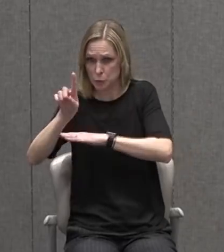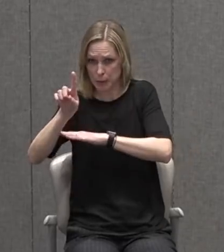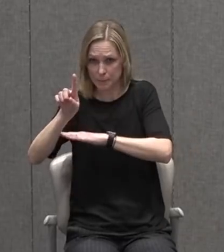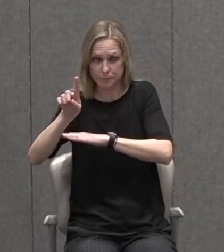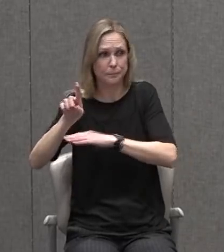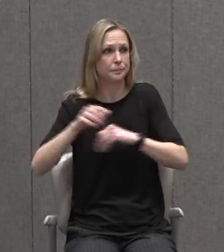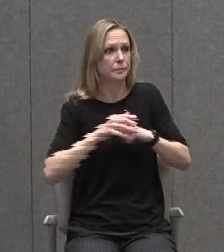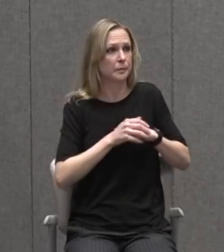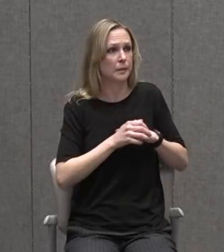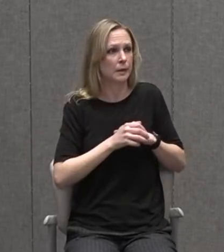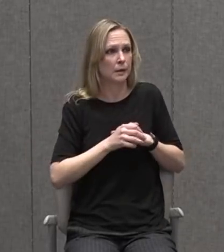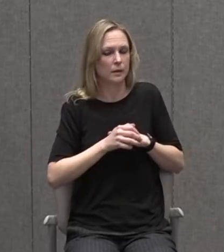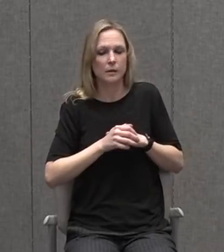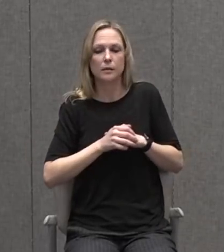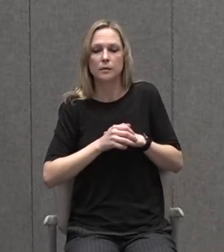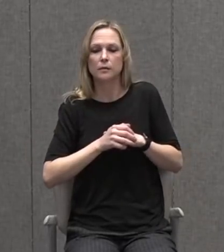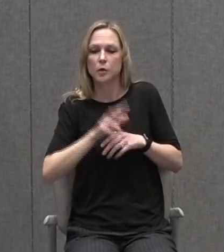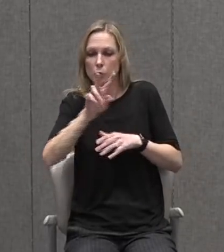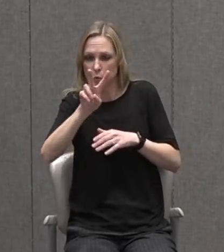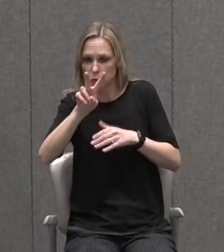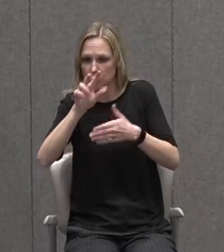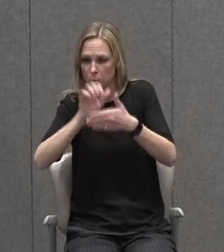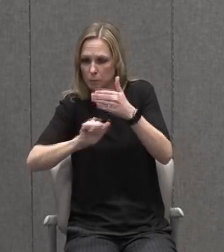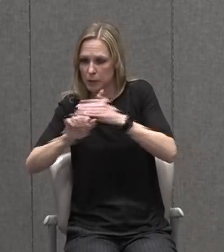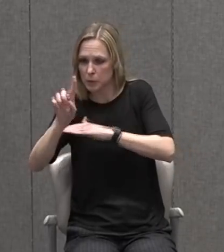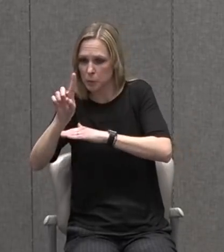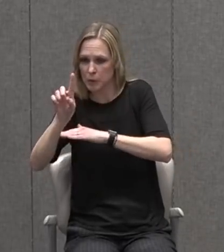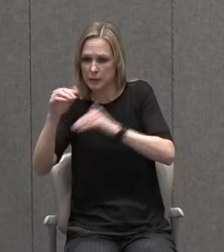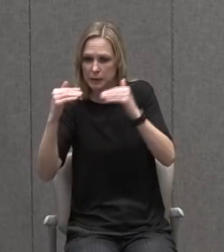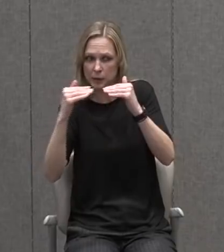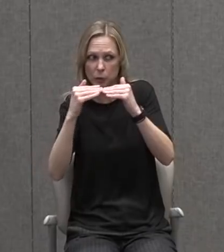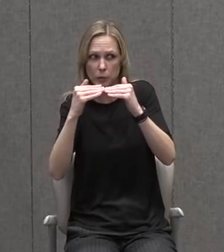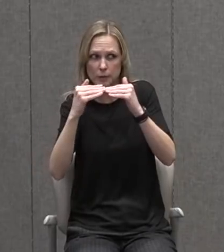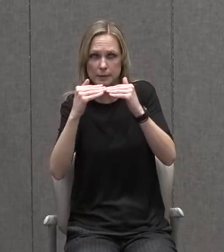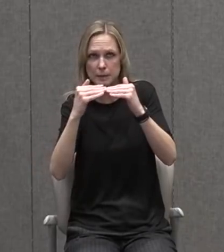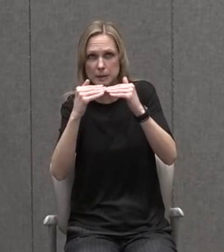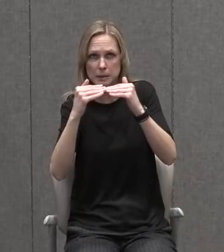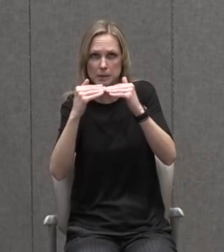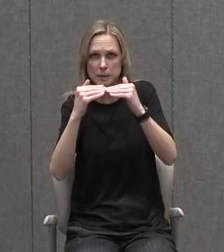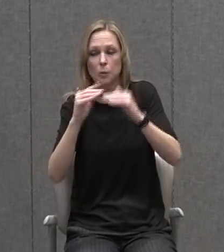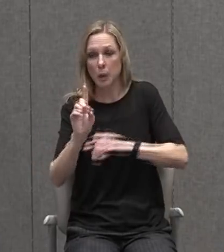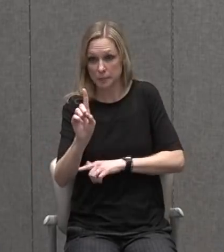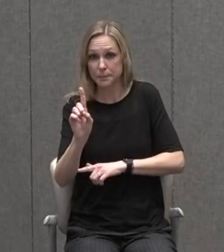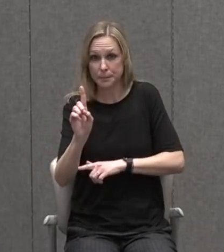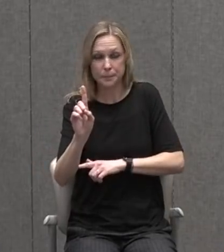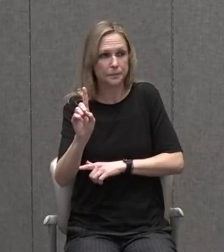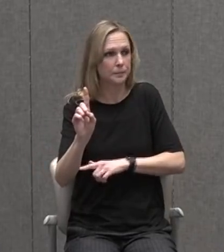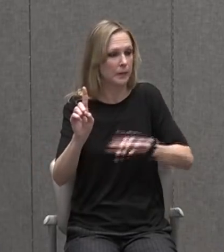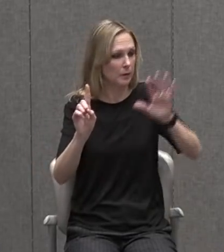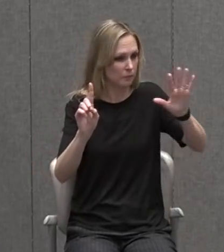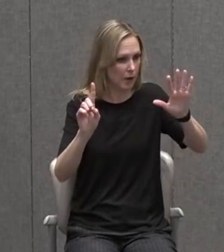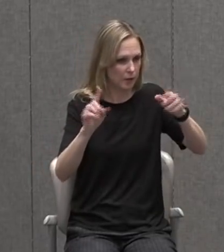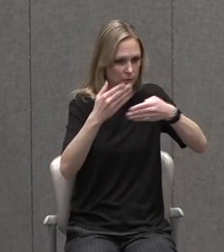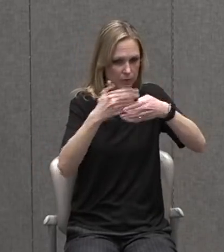so we have two minus one equals two minus, is one, five divided by one is five.